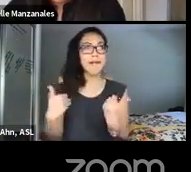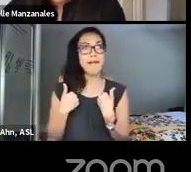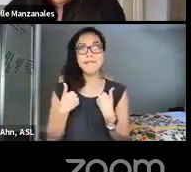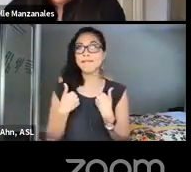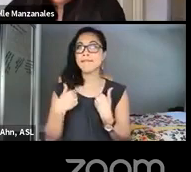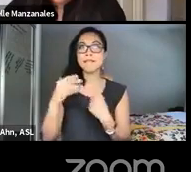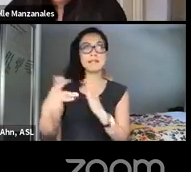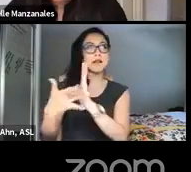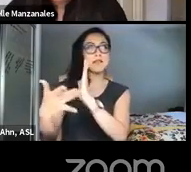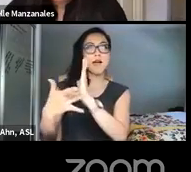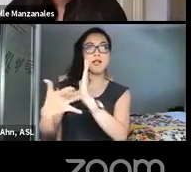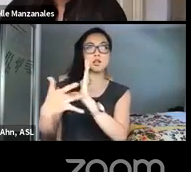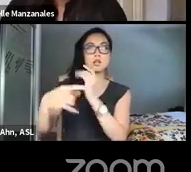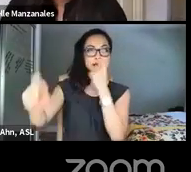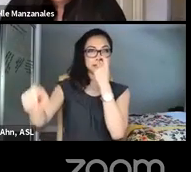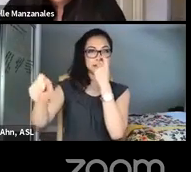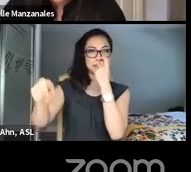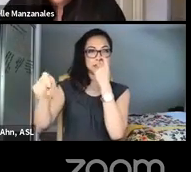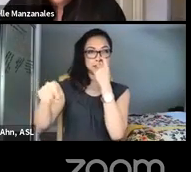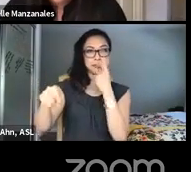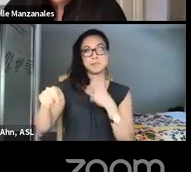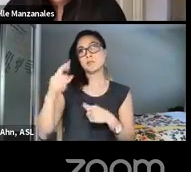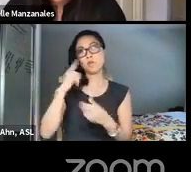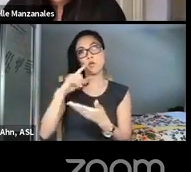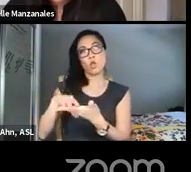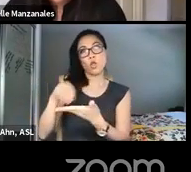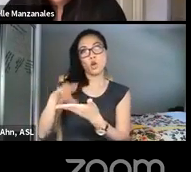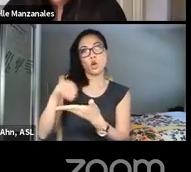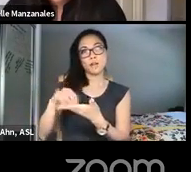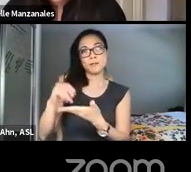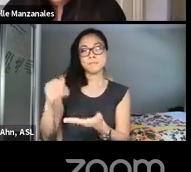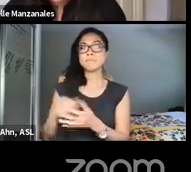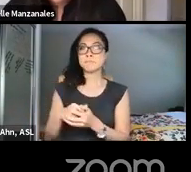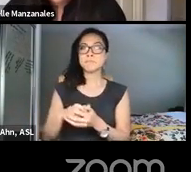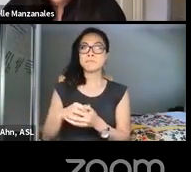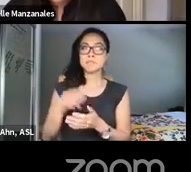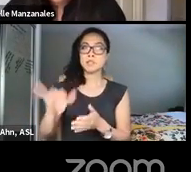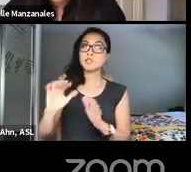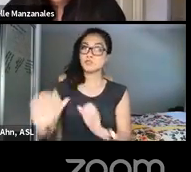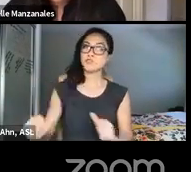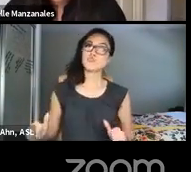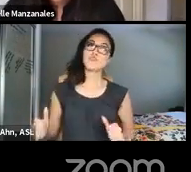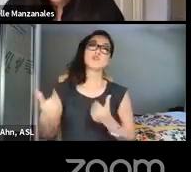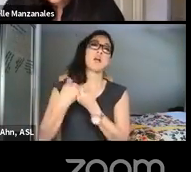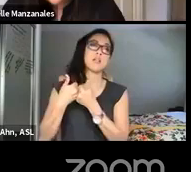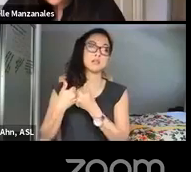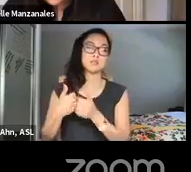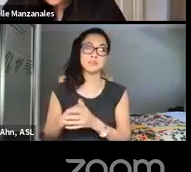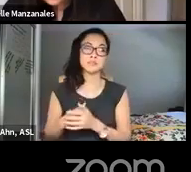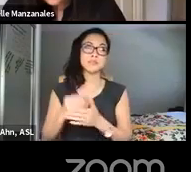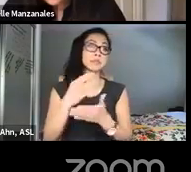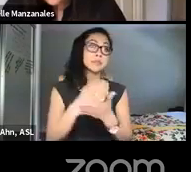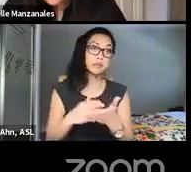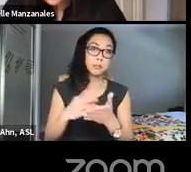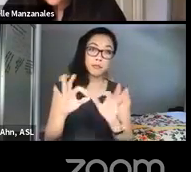work very closely with our cultural partners to create programs to bring the arts into